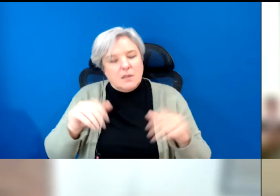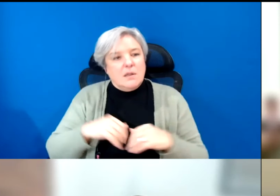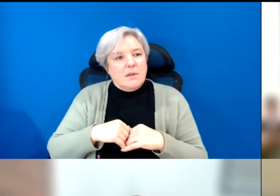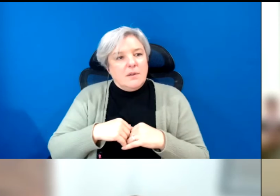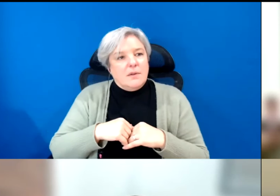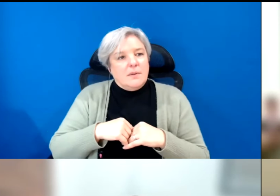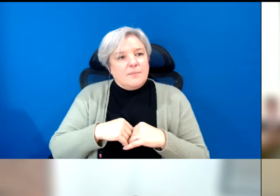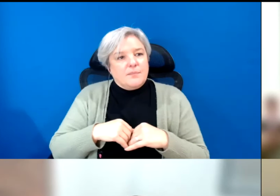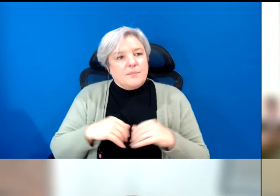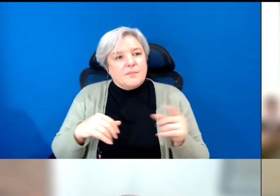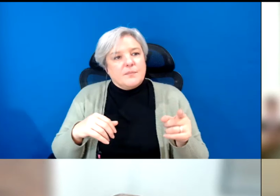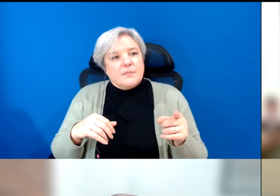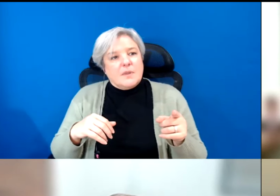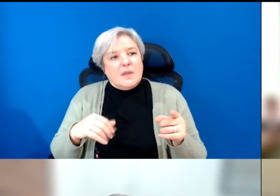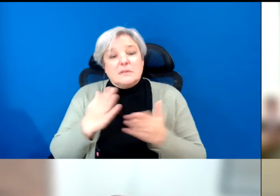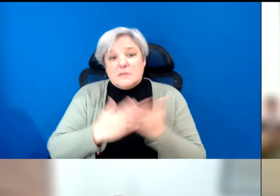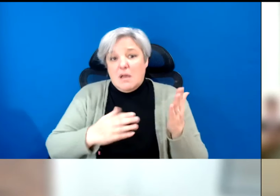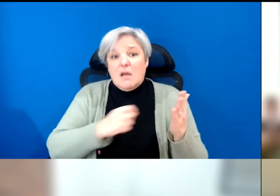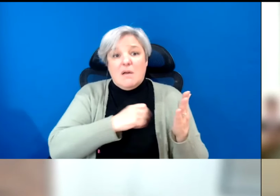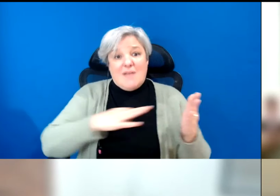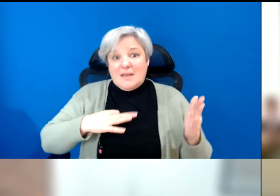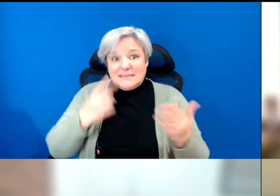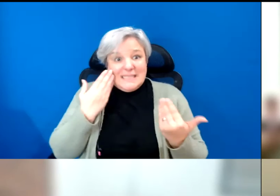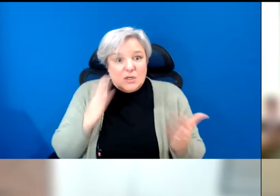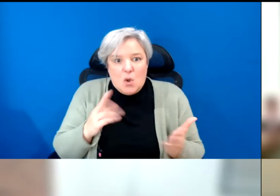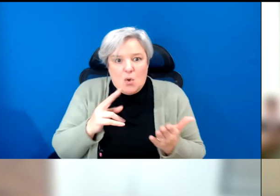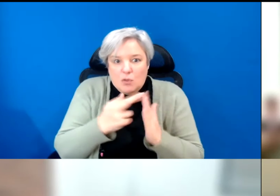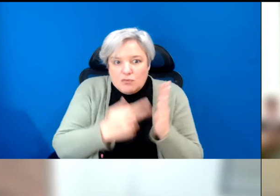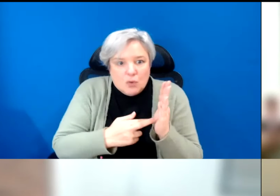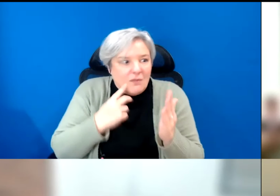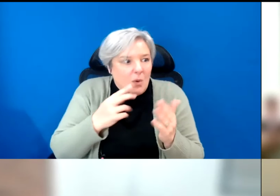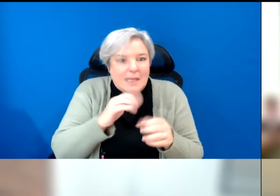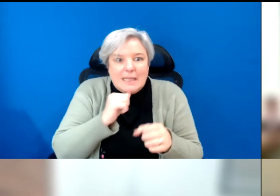didn't know necessarily the rules of what giving an incomplete is. And maybe that student stopped attending